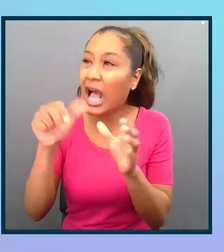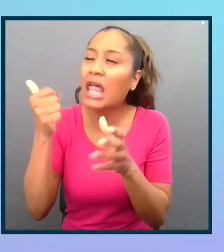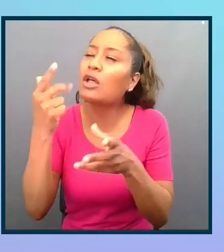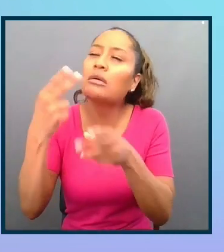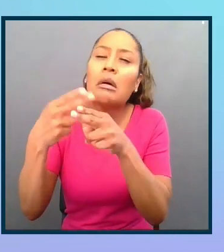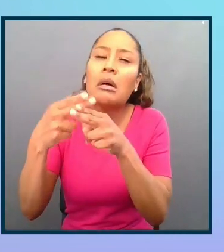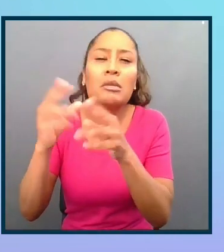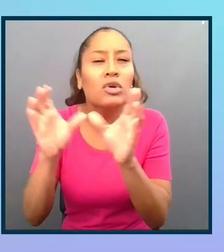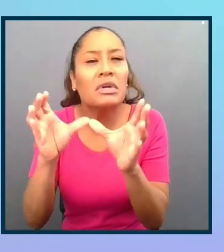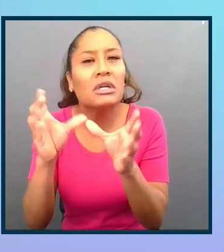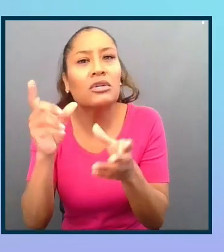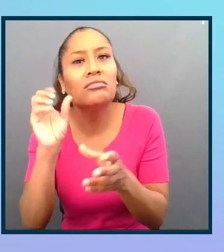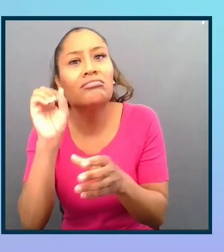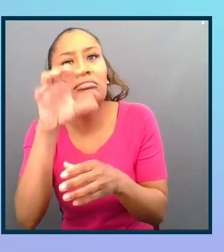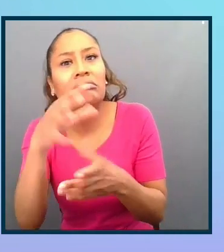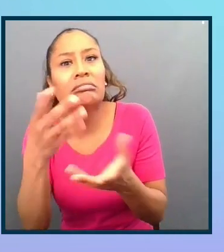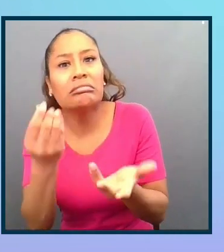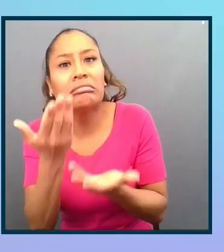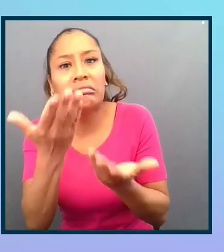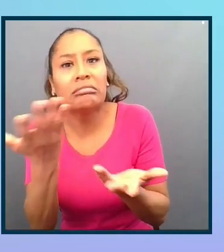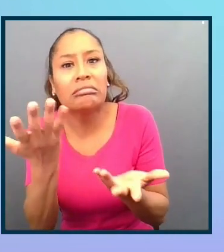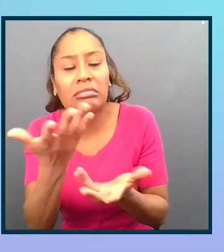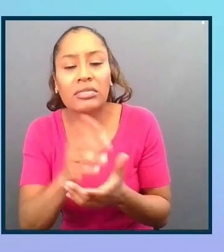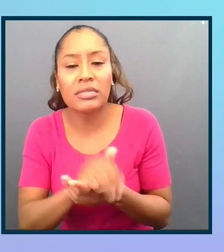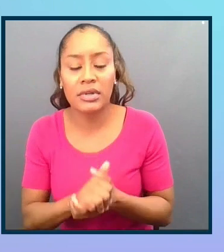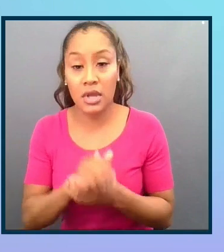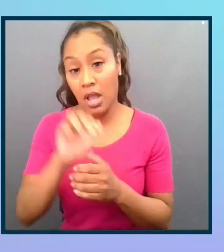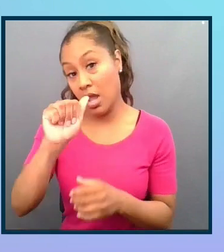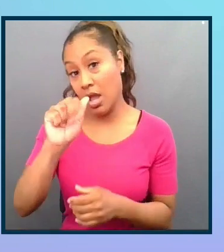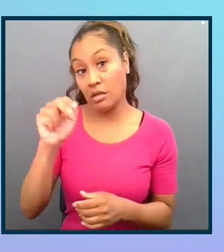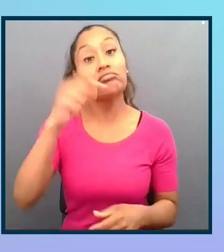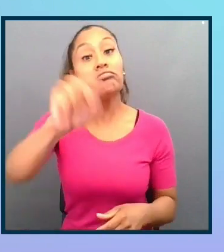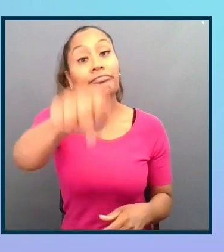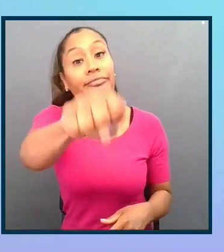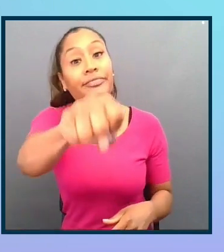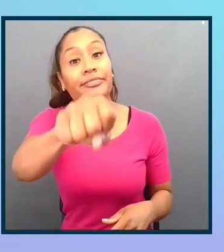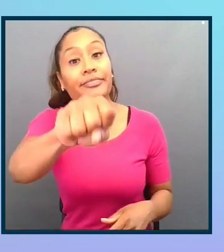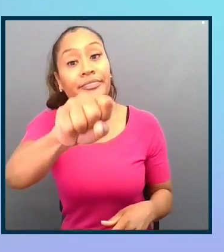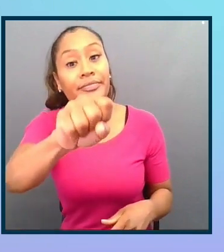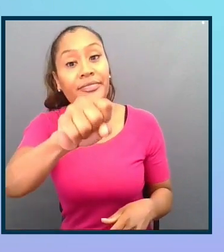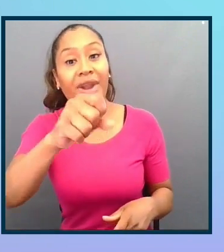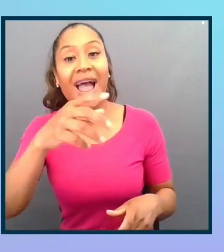that designers pursue? Yeah, so I will touch on again.